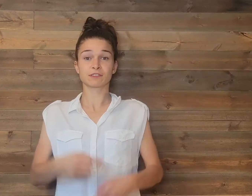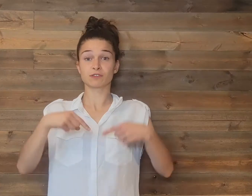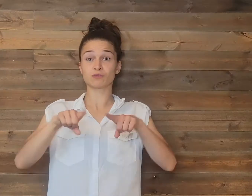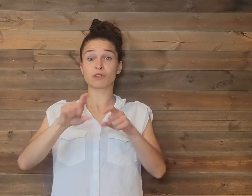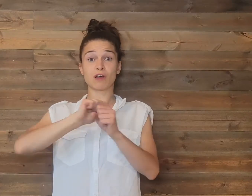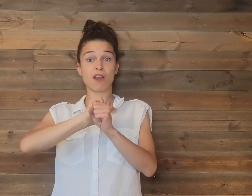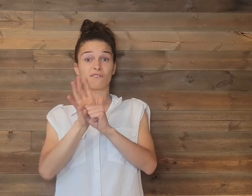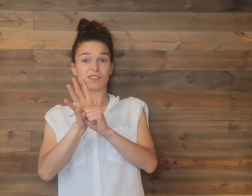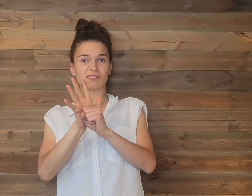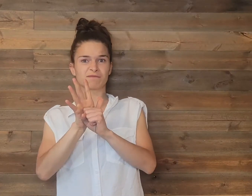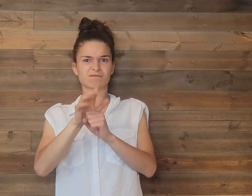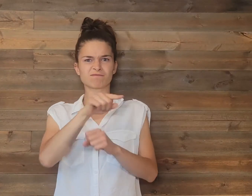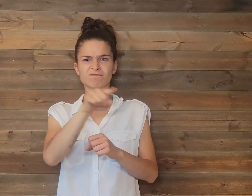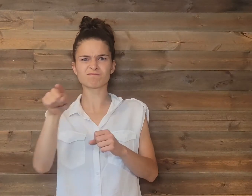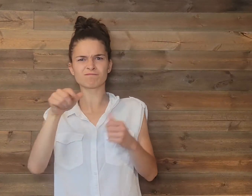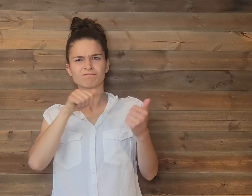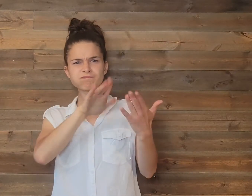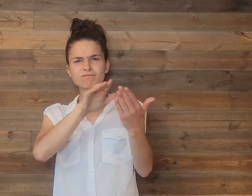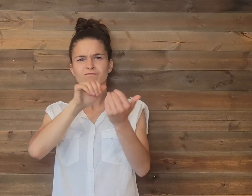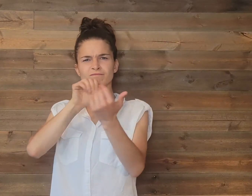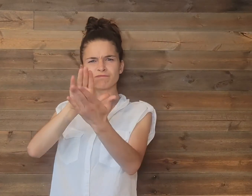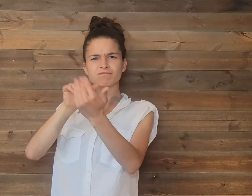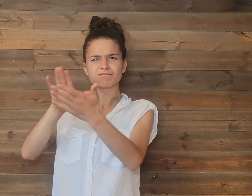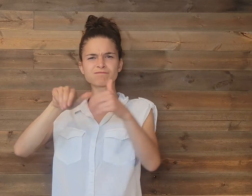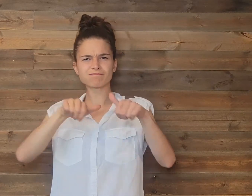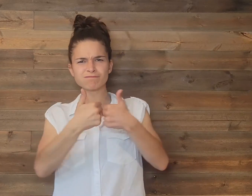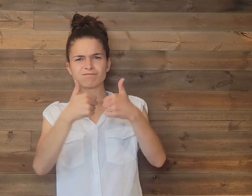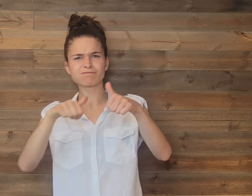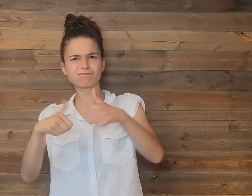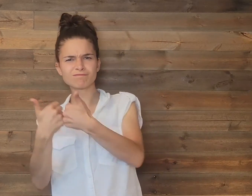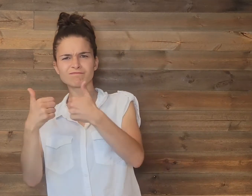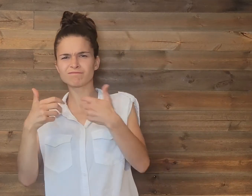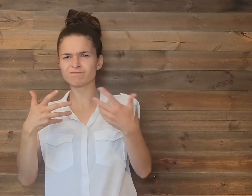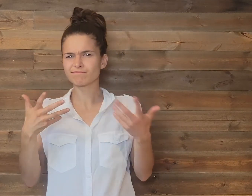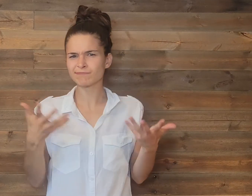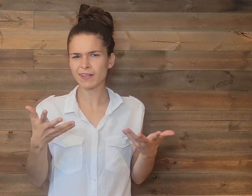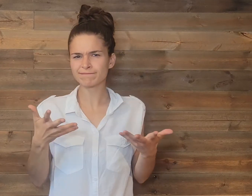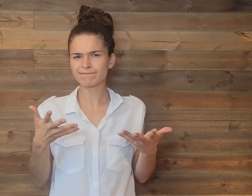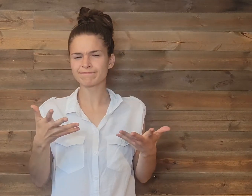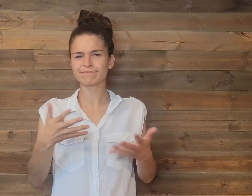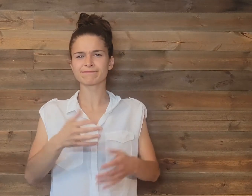[Nicole]: Did you face challenges during COVID-19?